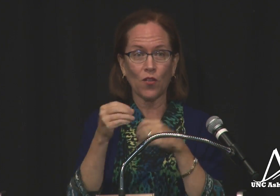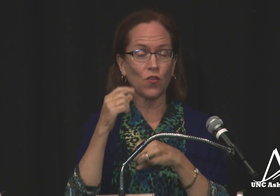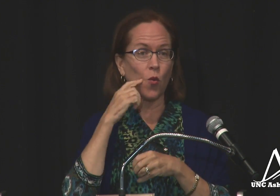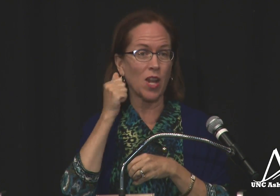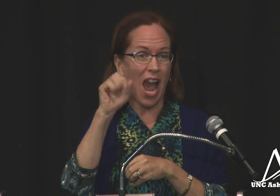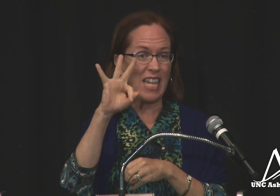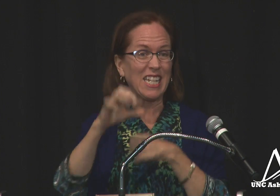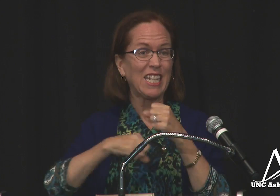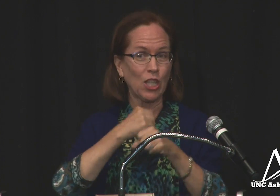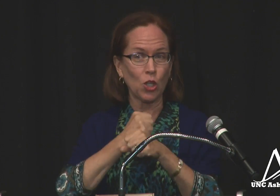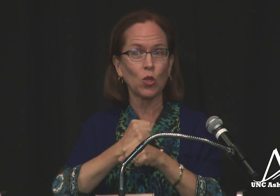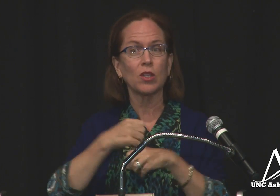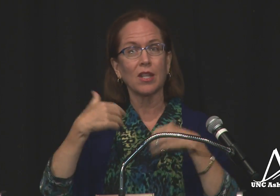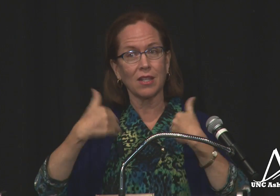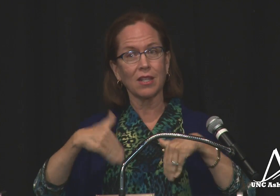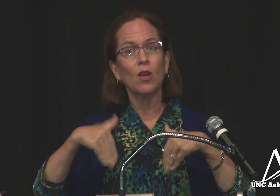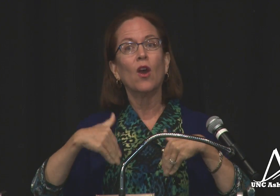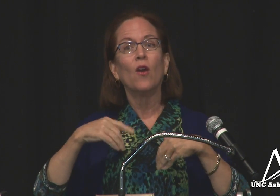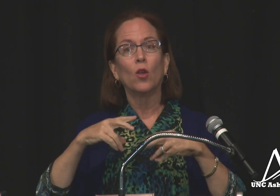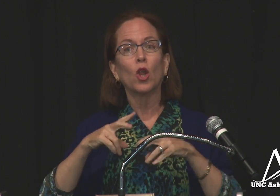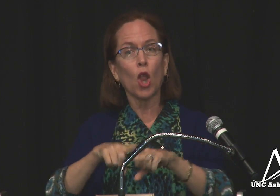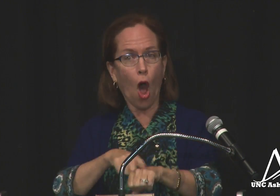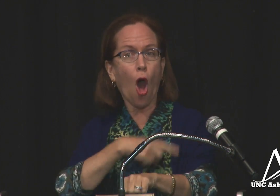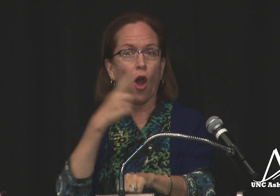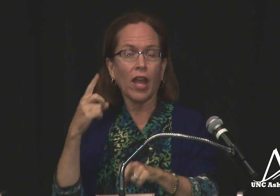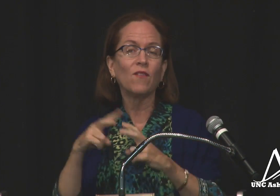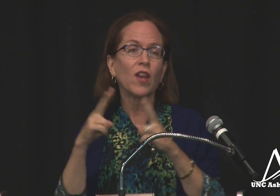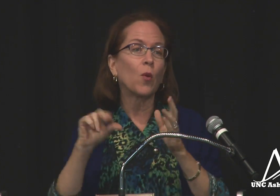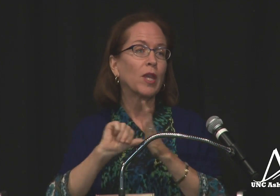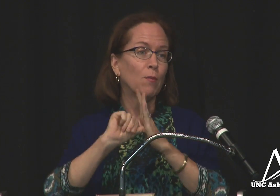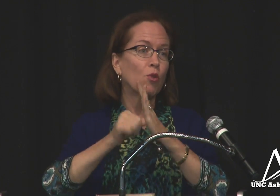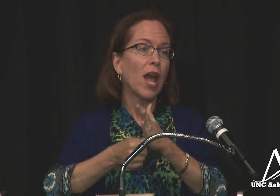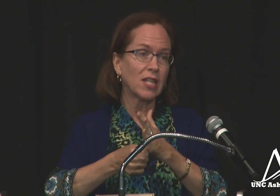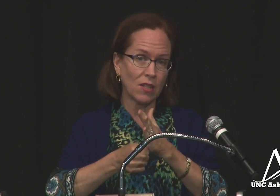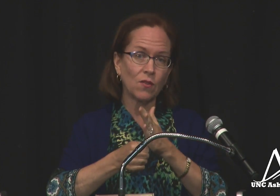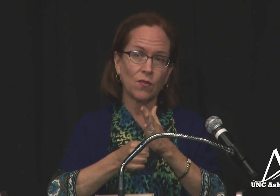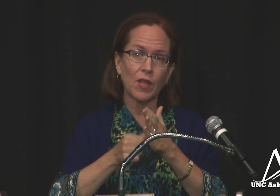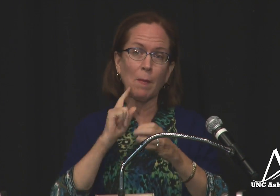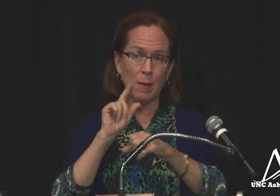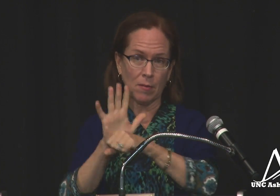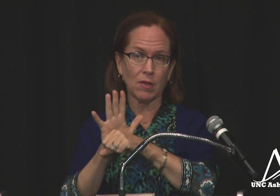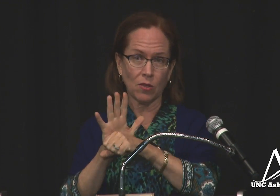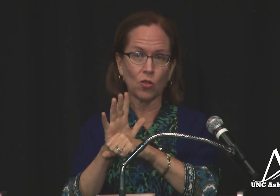for 19 years is long and very impressive commitment